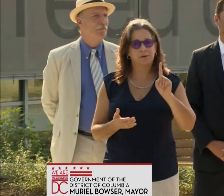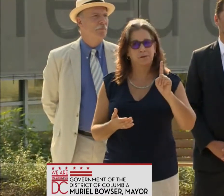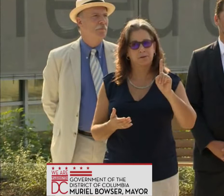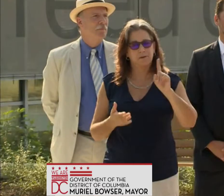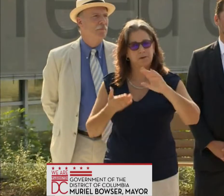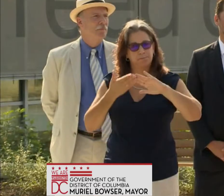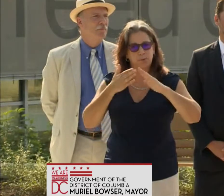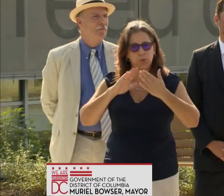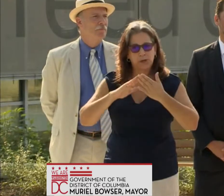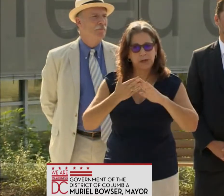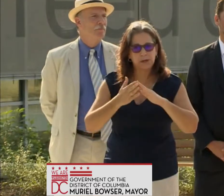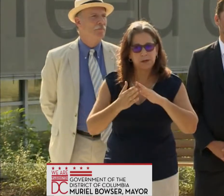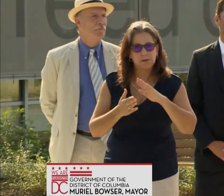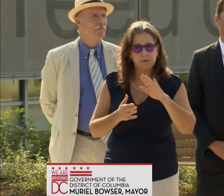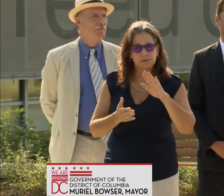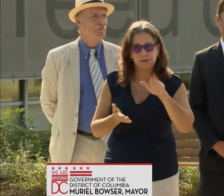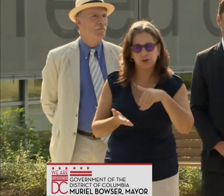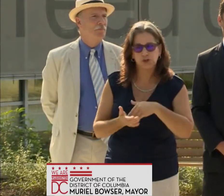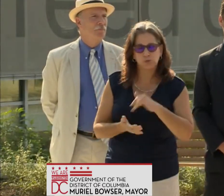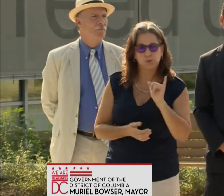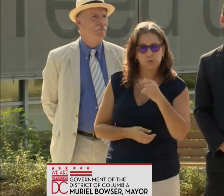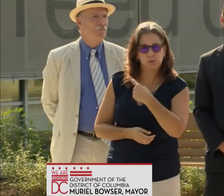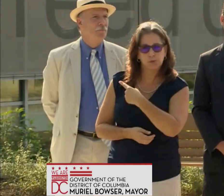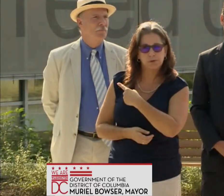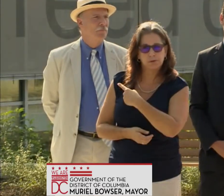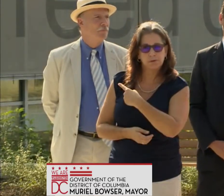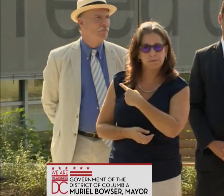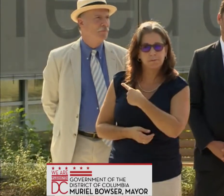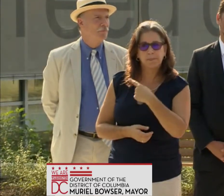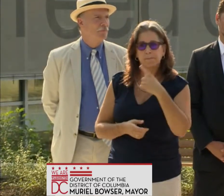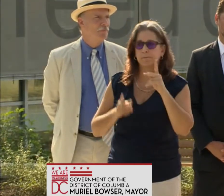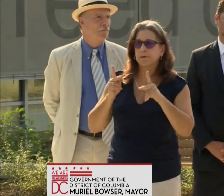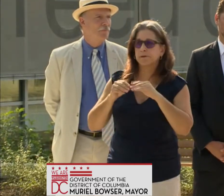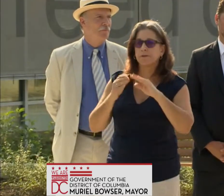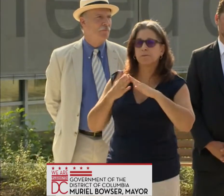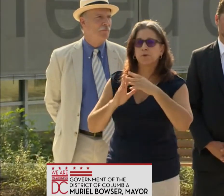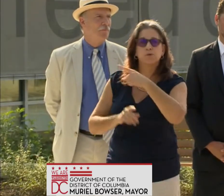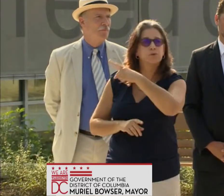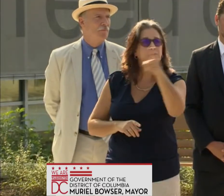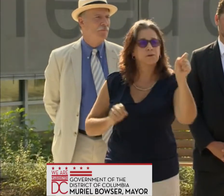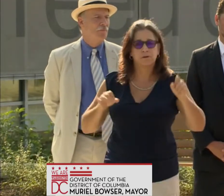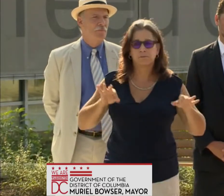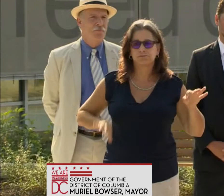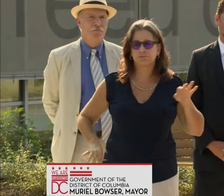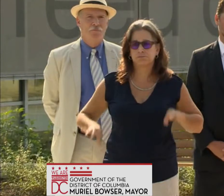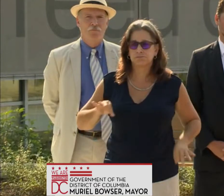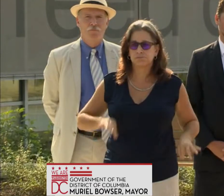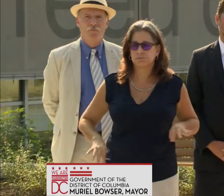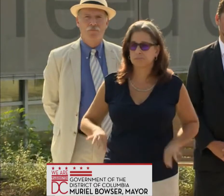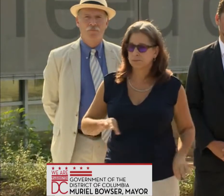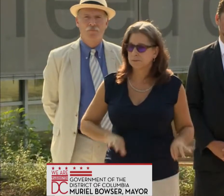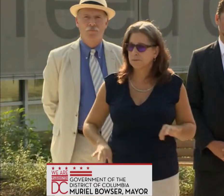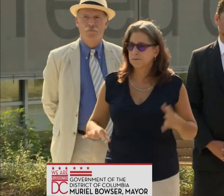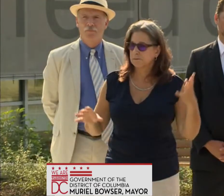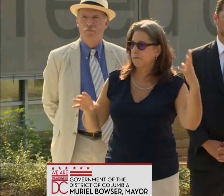very thrilled to be able to contribute finding funding for the community of Hope clinic to make sure that that could open very soon as well and continue